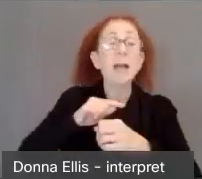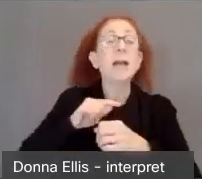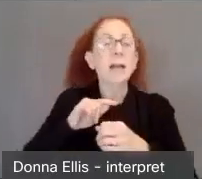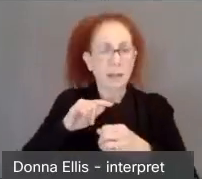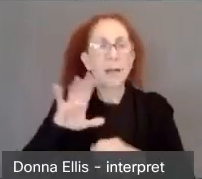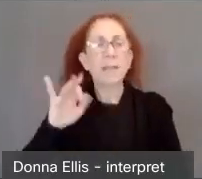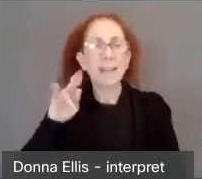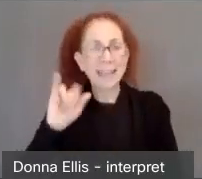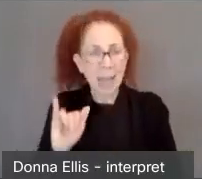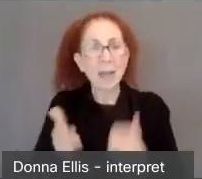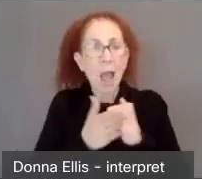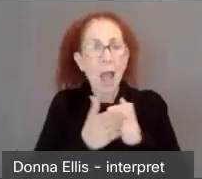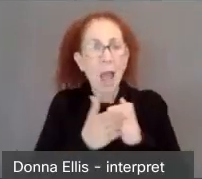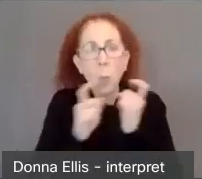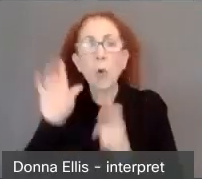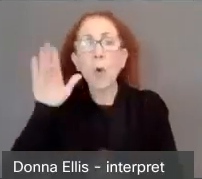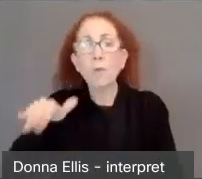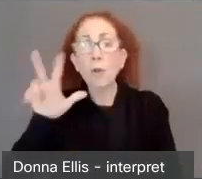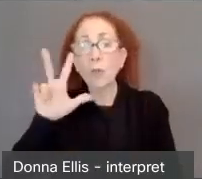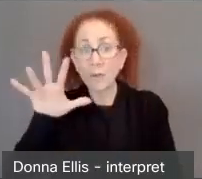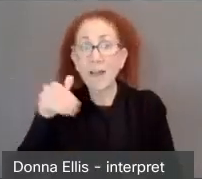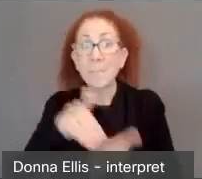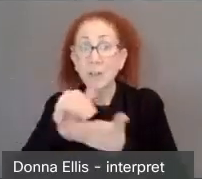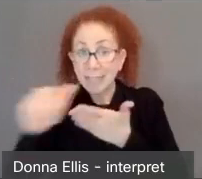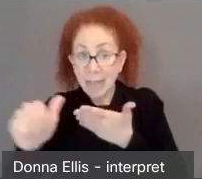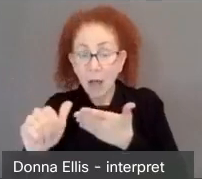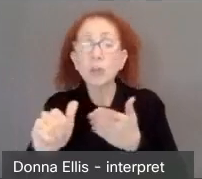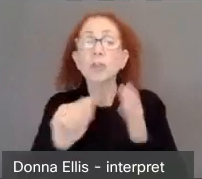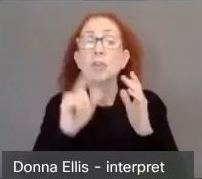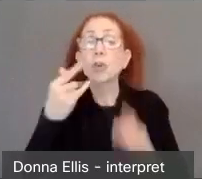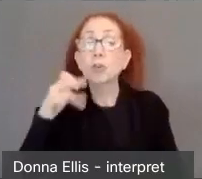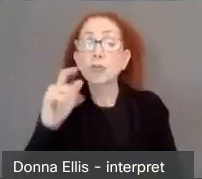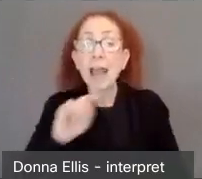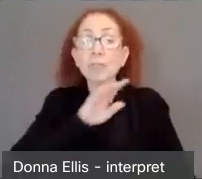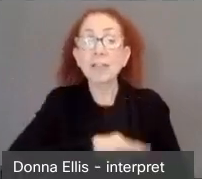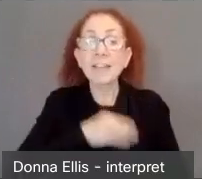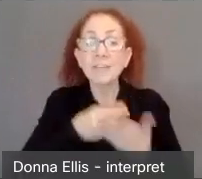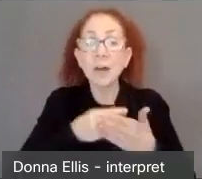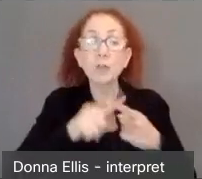over $35 million in grant relief funds to small businesses and non-profits